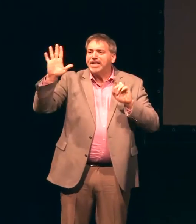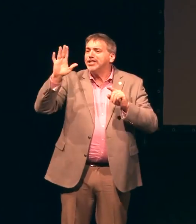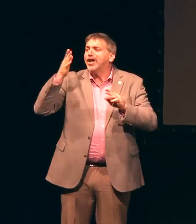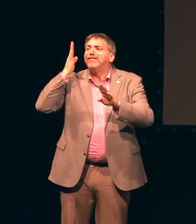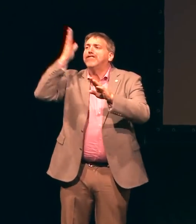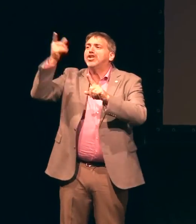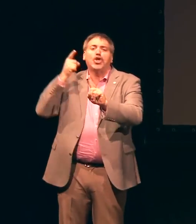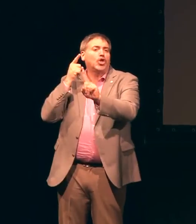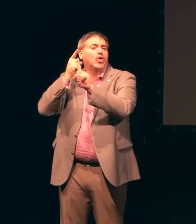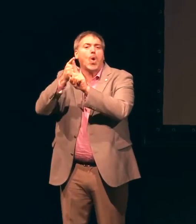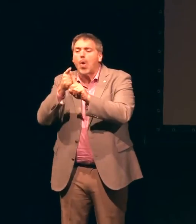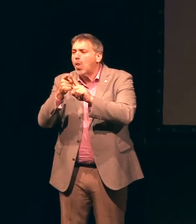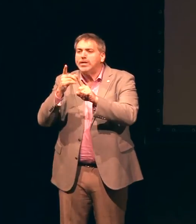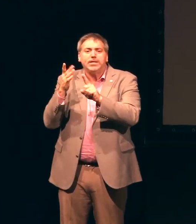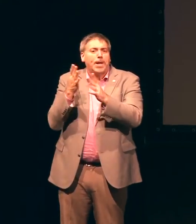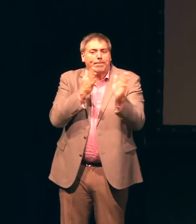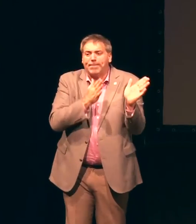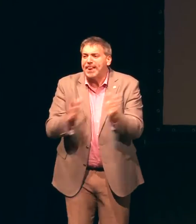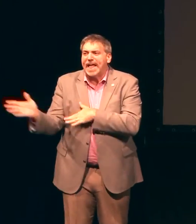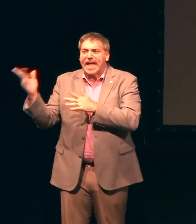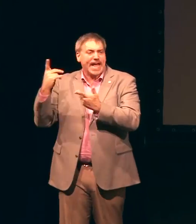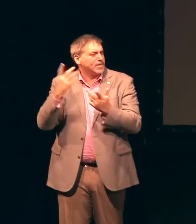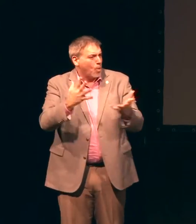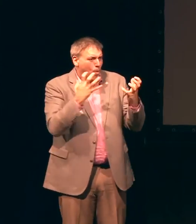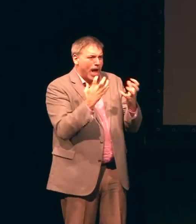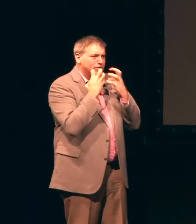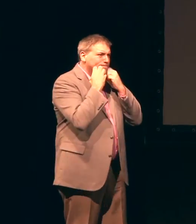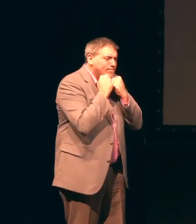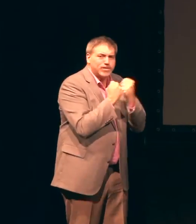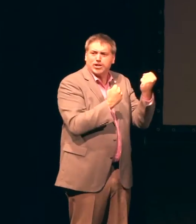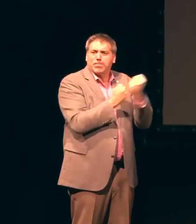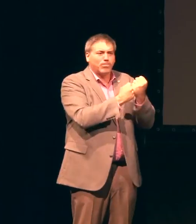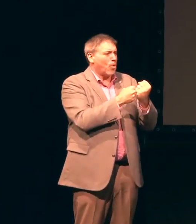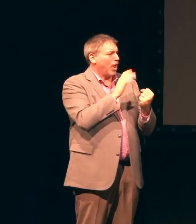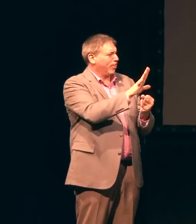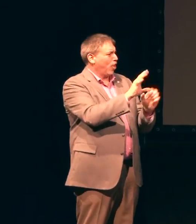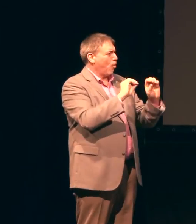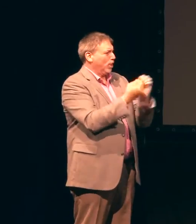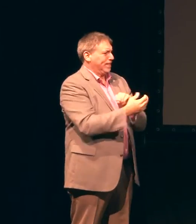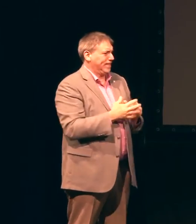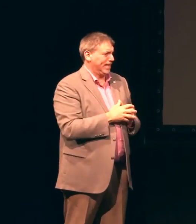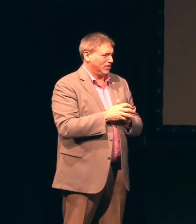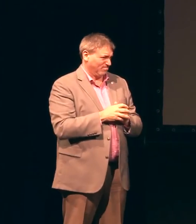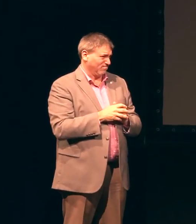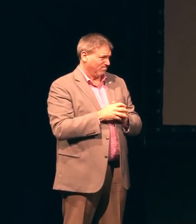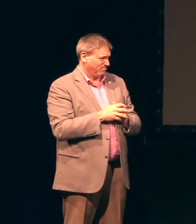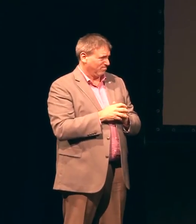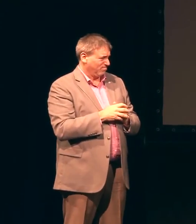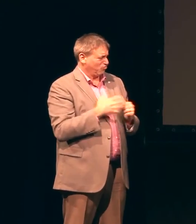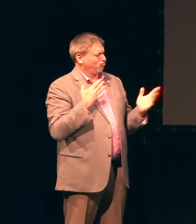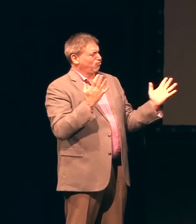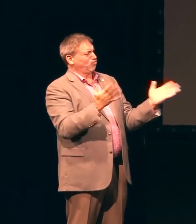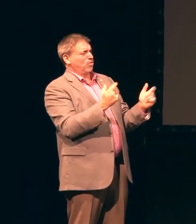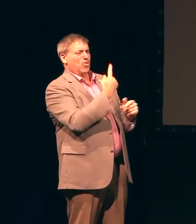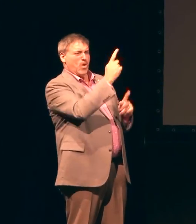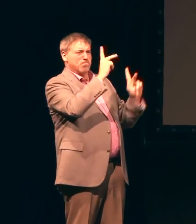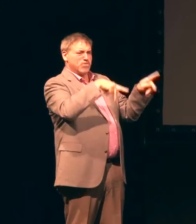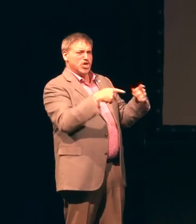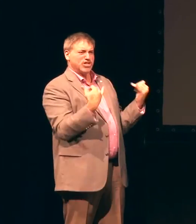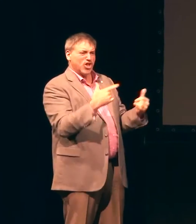sleeves and they're not giving up and they want to support and they cherish their organizations. I